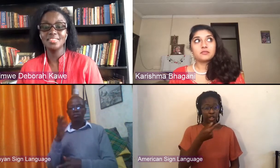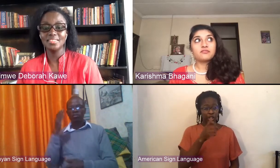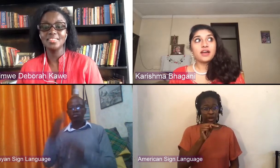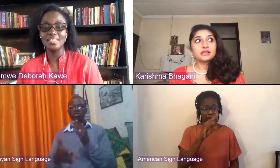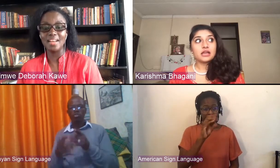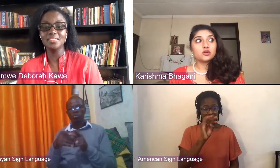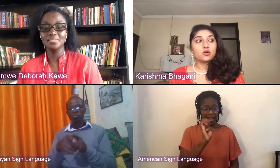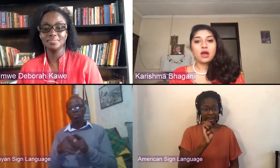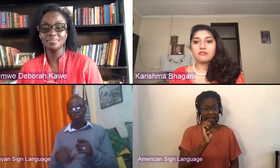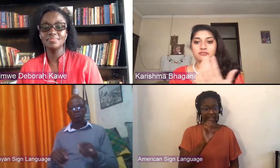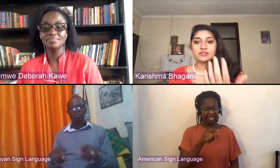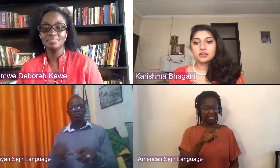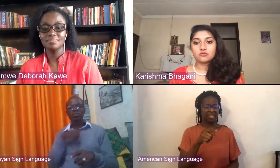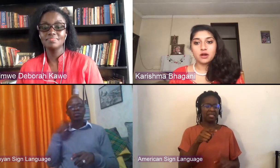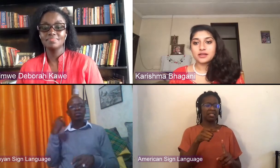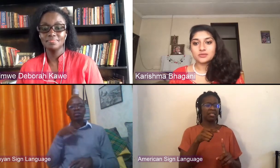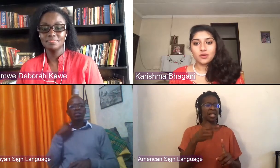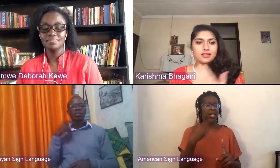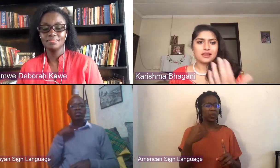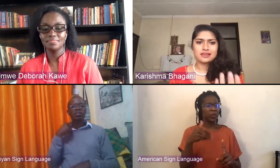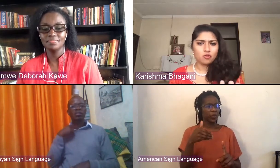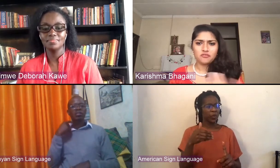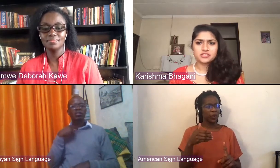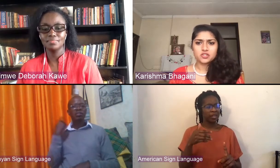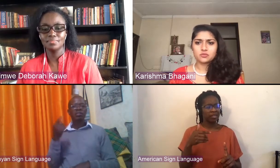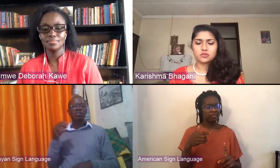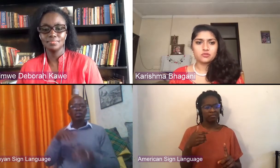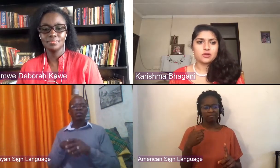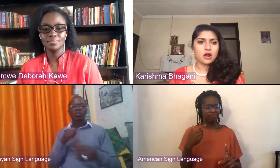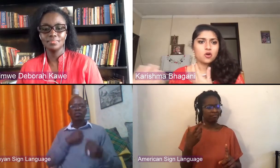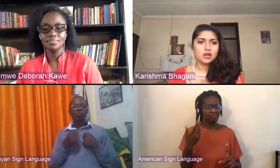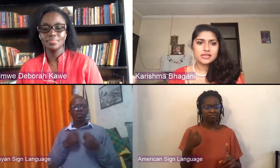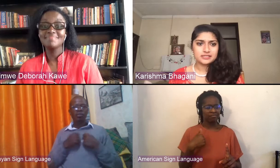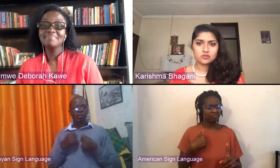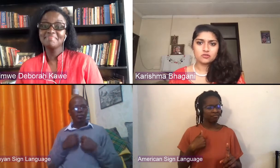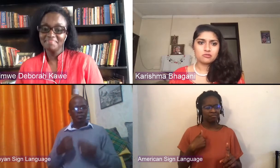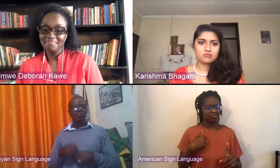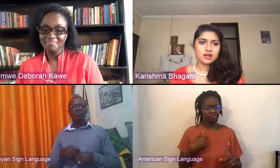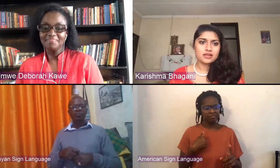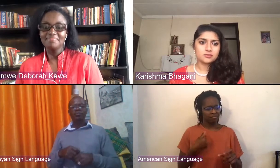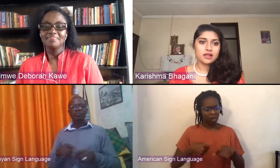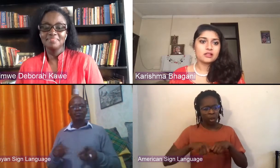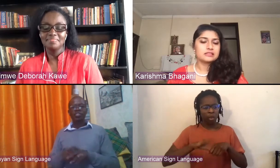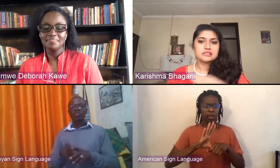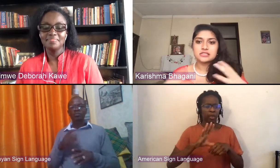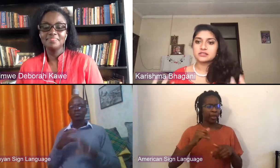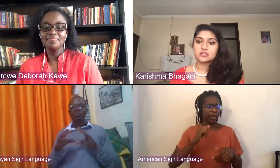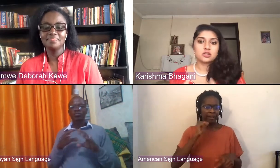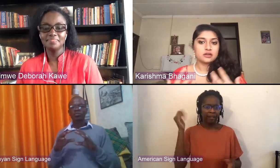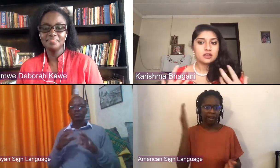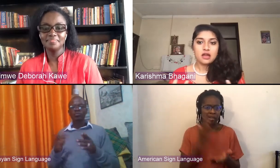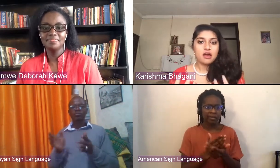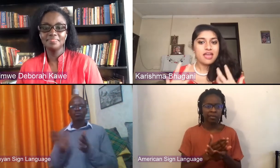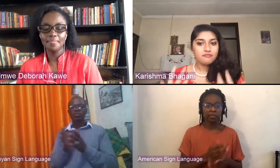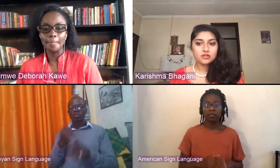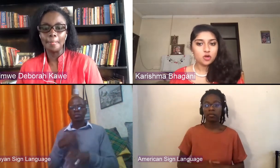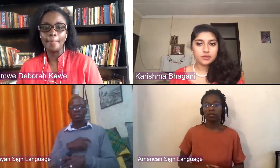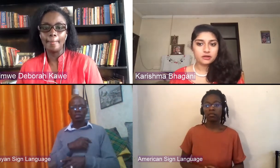The fact that having visited Rwanda as well and in conversation with you and our colleagues in Rwanda as well, it's still such a heavy topic